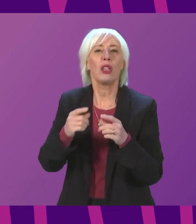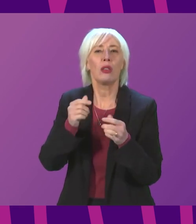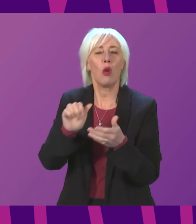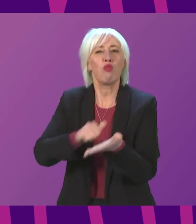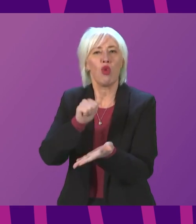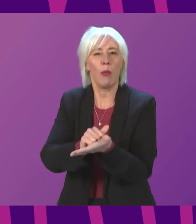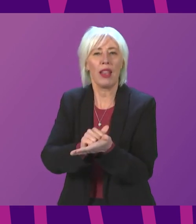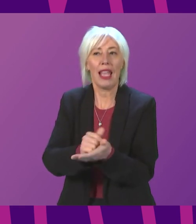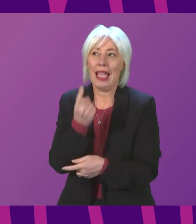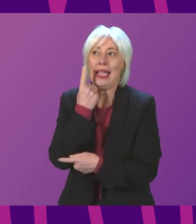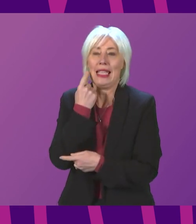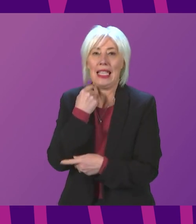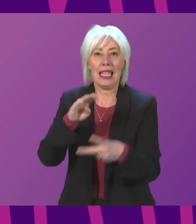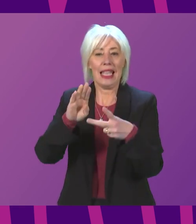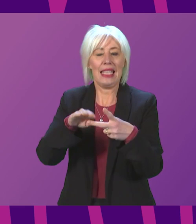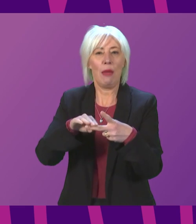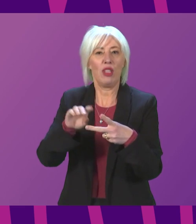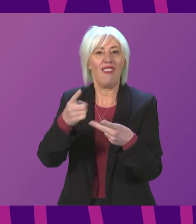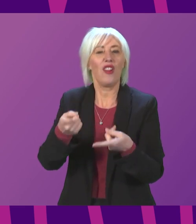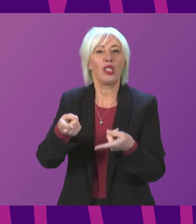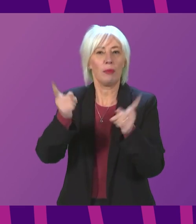Secretary for Covid Recovery—the man who sits in her Cabinet and is in charge of Covid